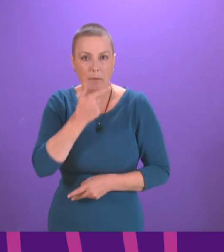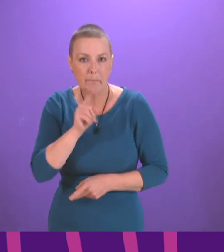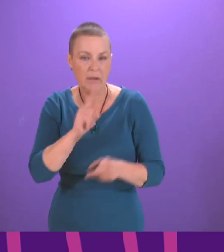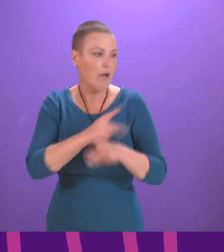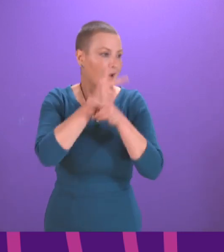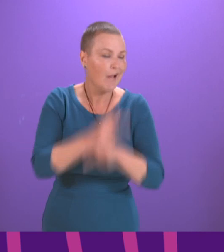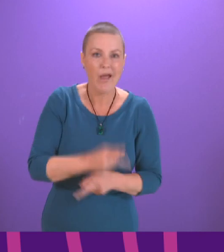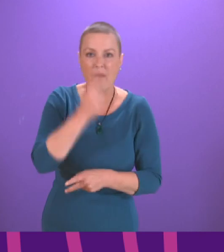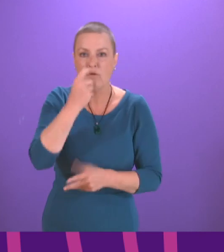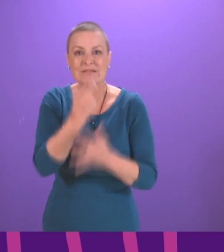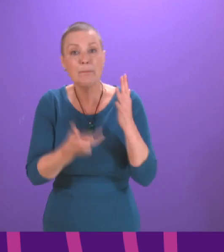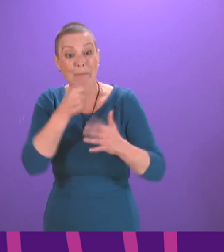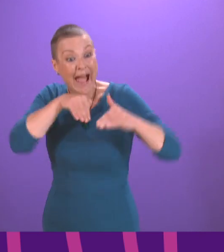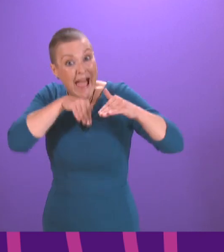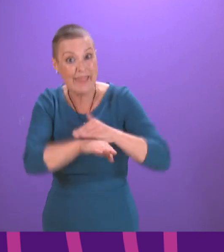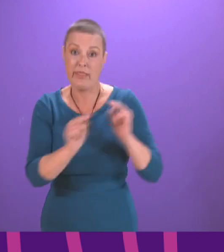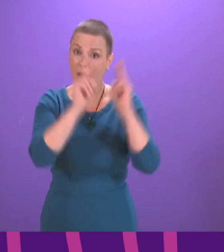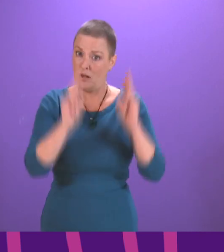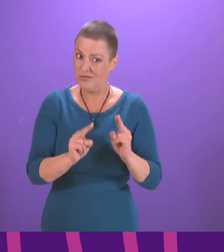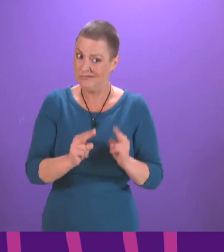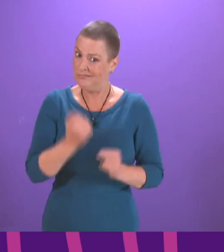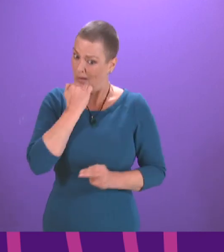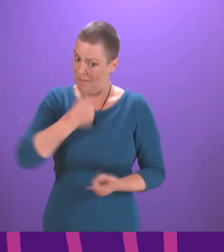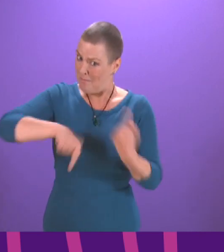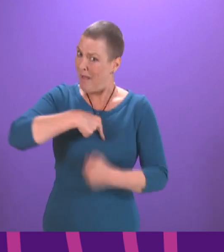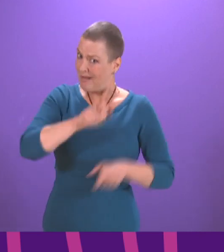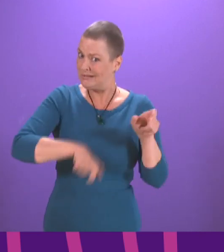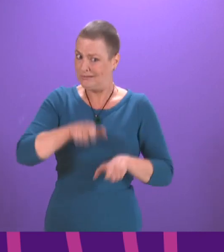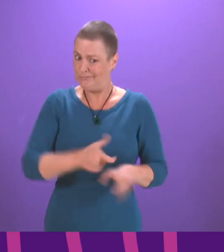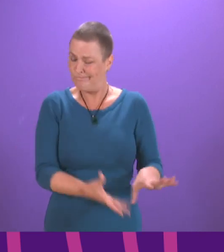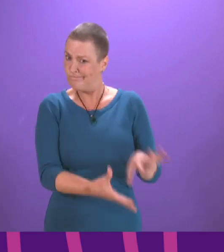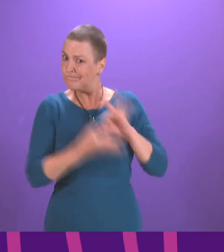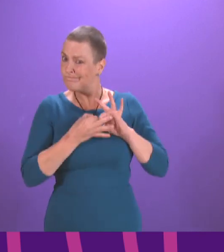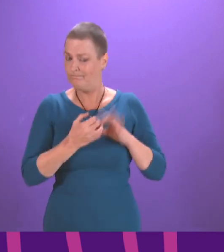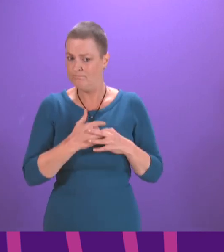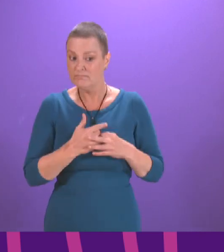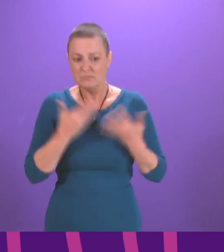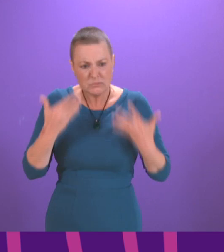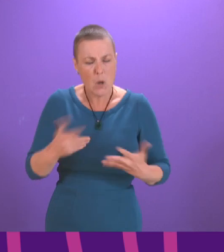people in their own homes. A number of constituents have contacted me to report that, now that